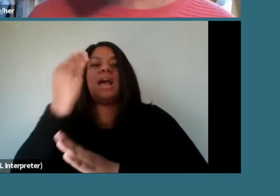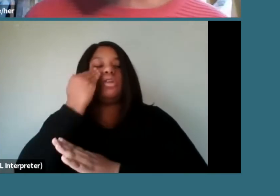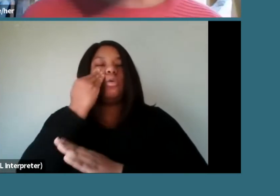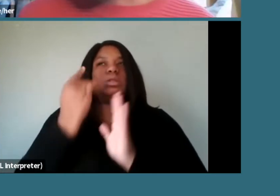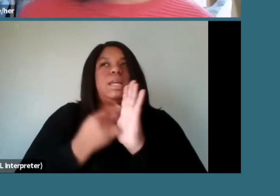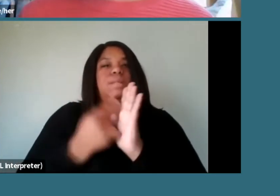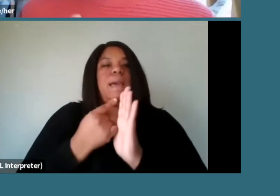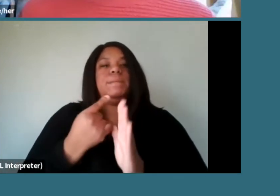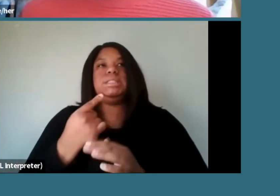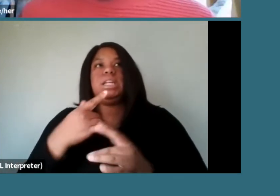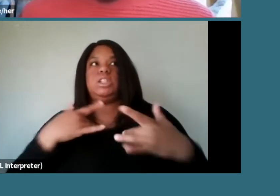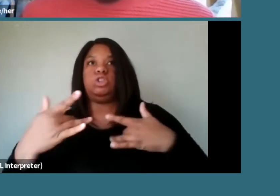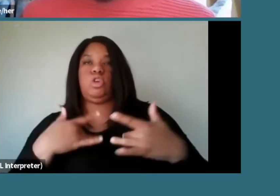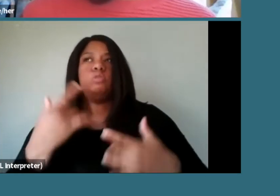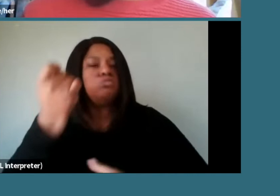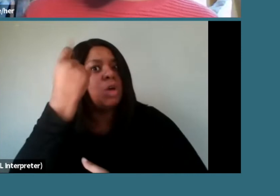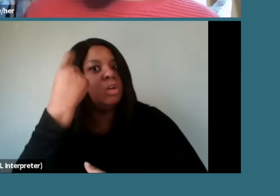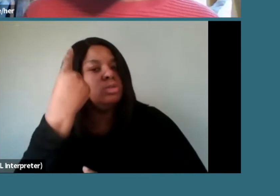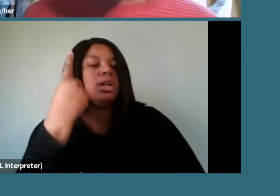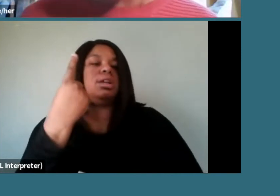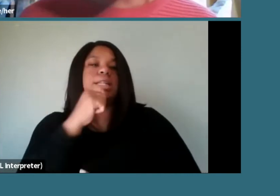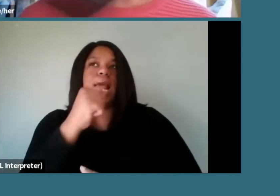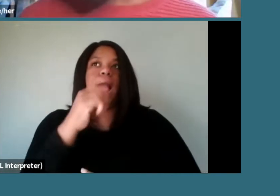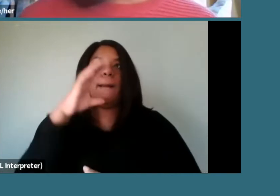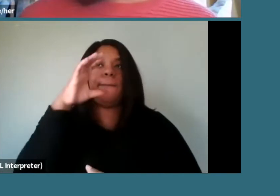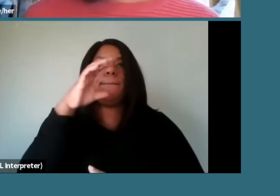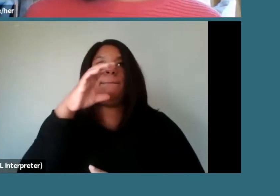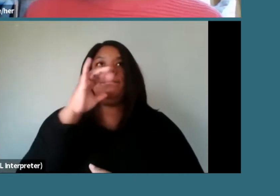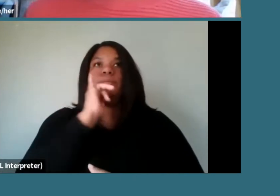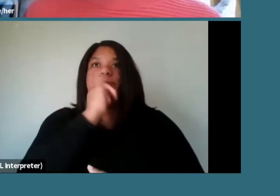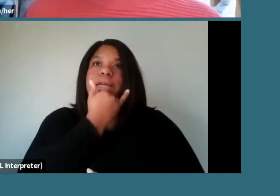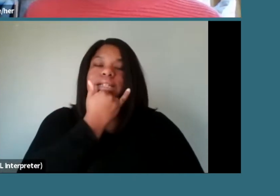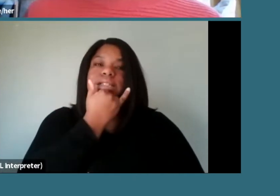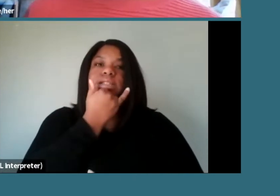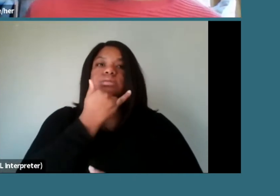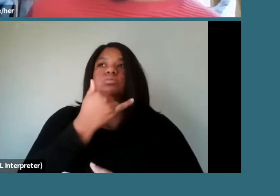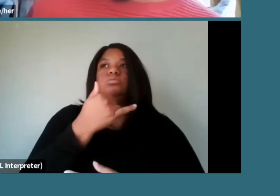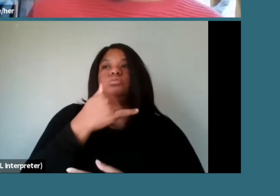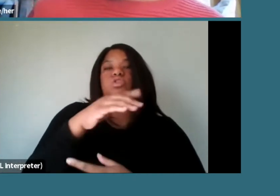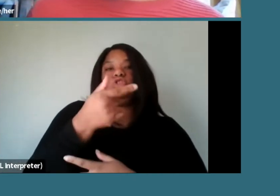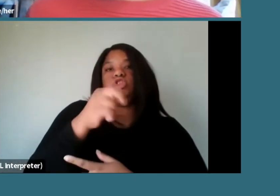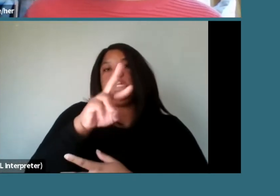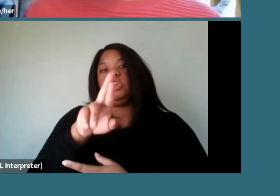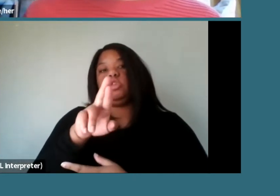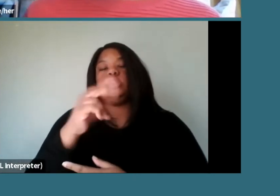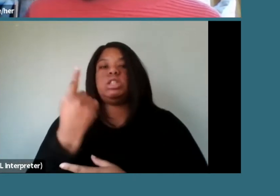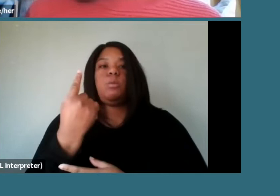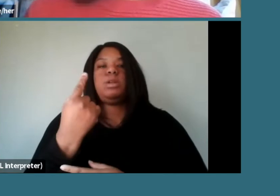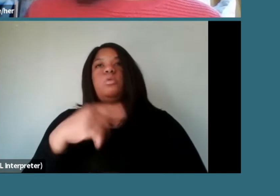which is understandable to not misgender somebody or to misidentify somebody.